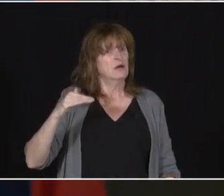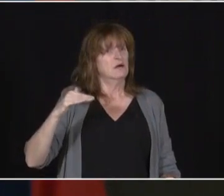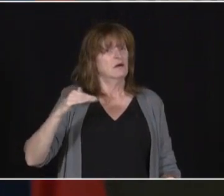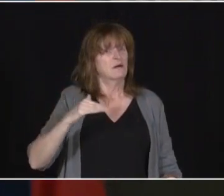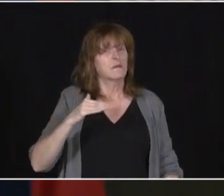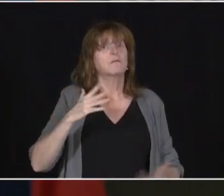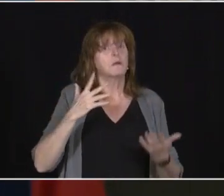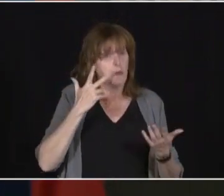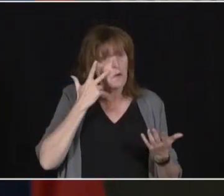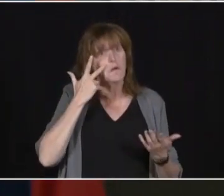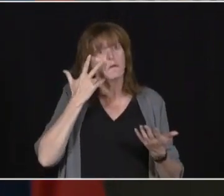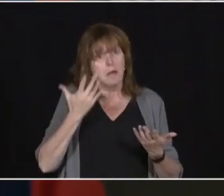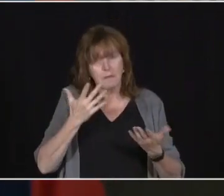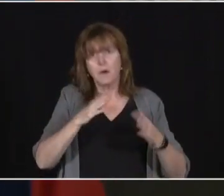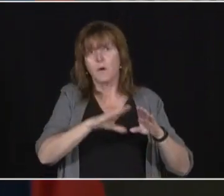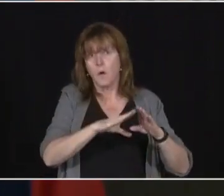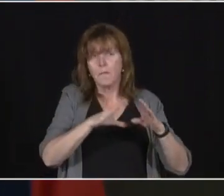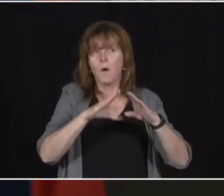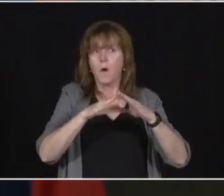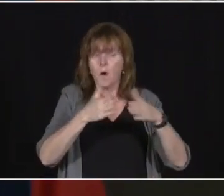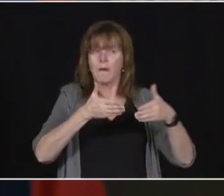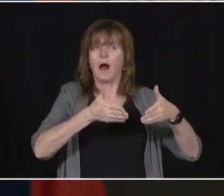Next question?